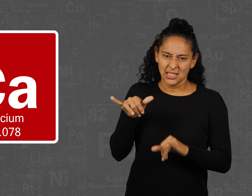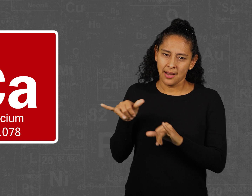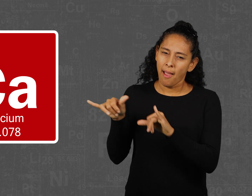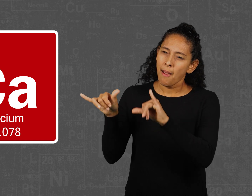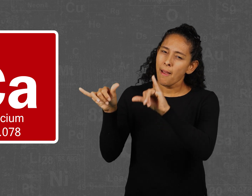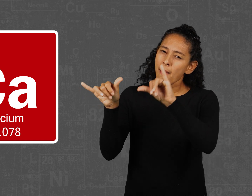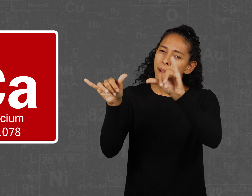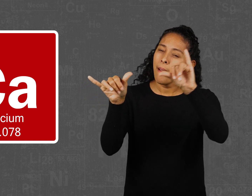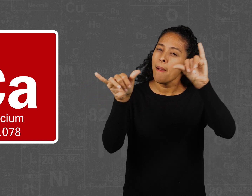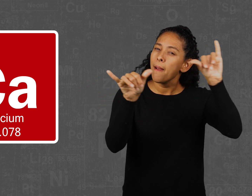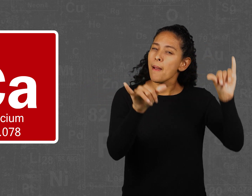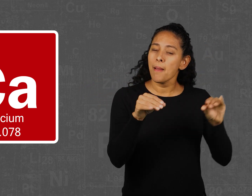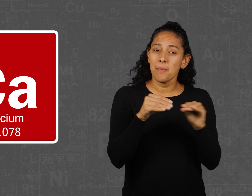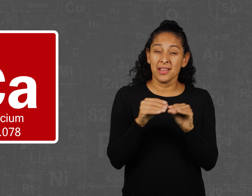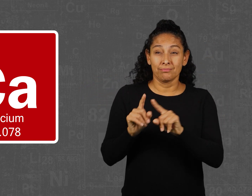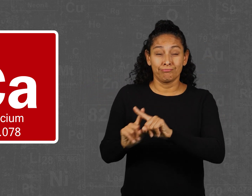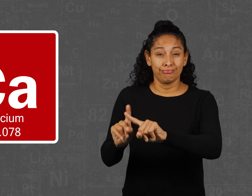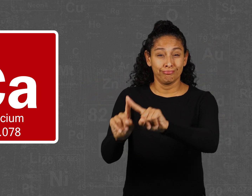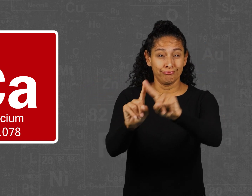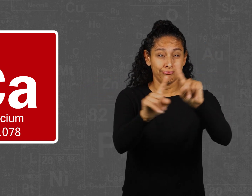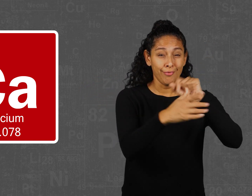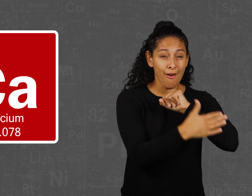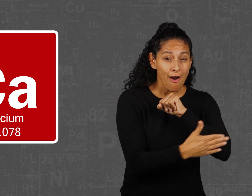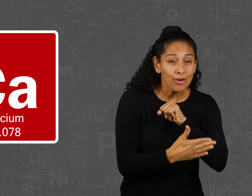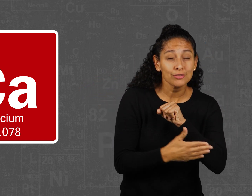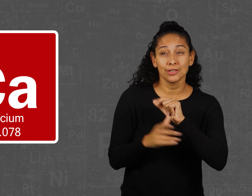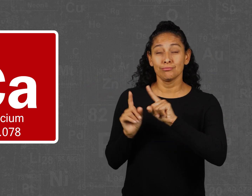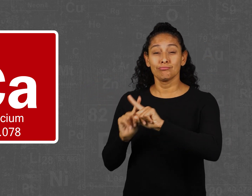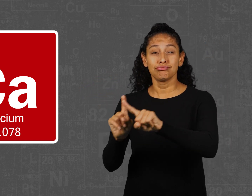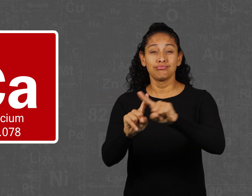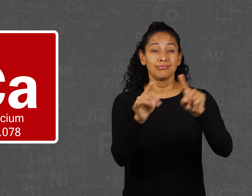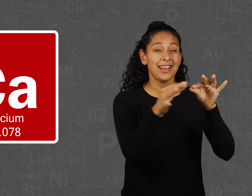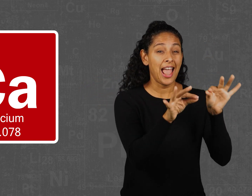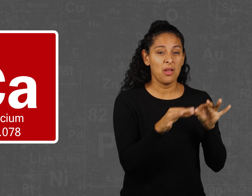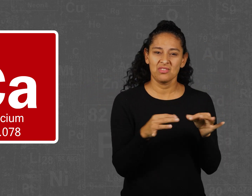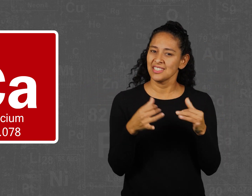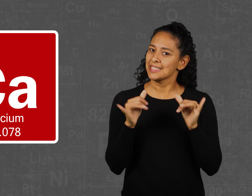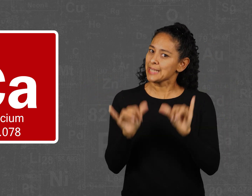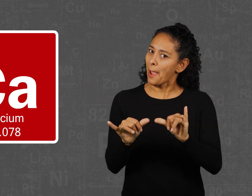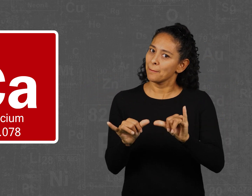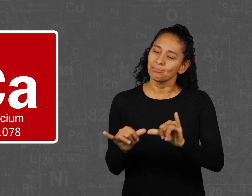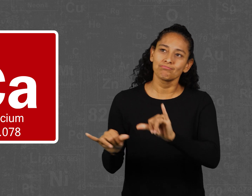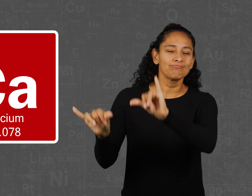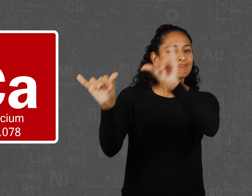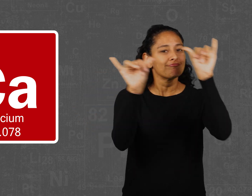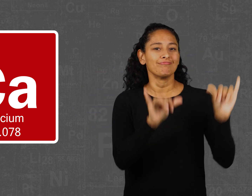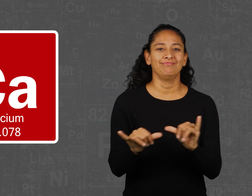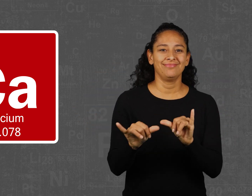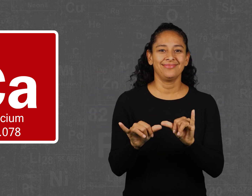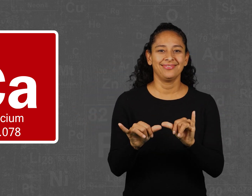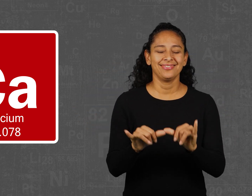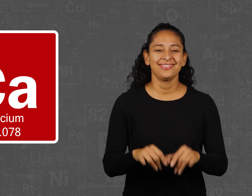are the same in every country and every language!